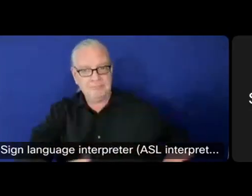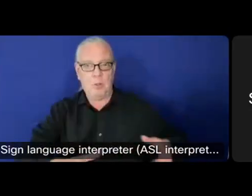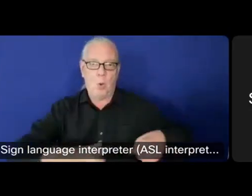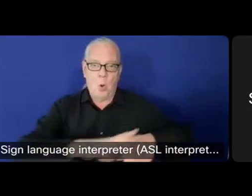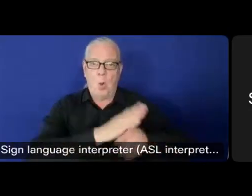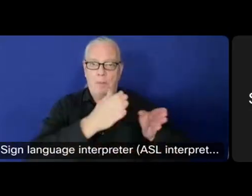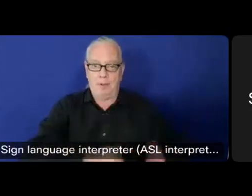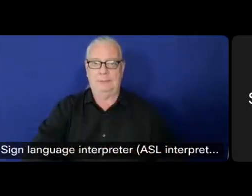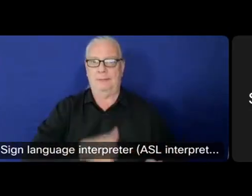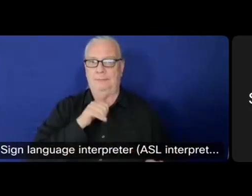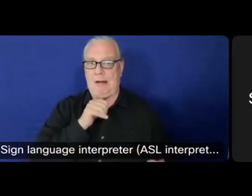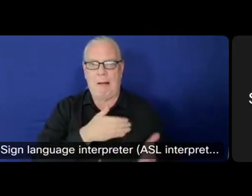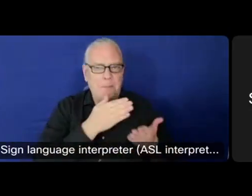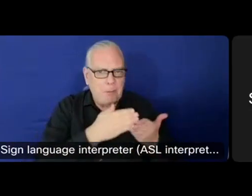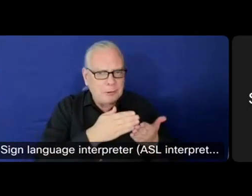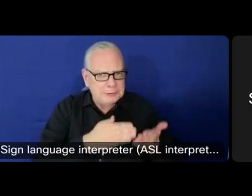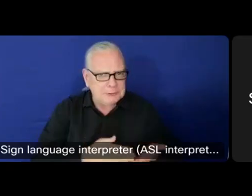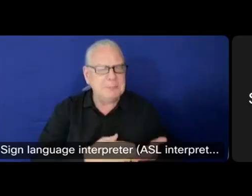other thing that Terri touched on that I want to dive a little